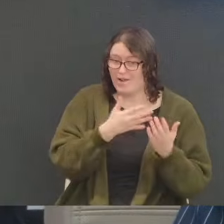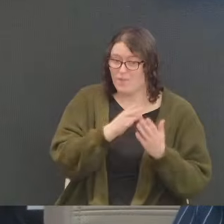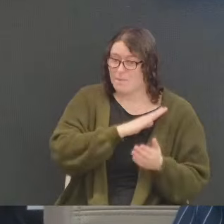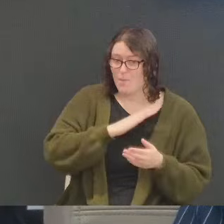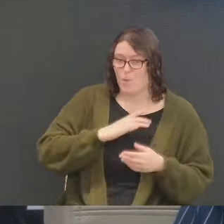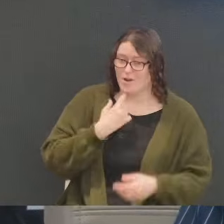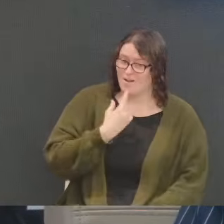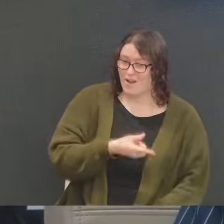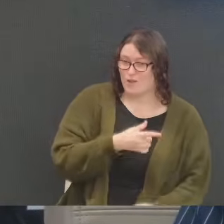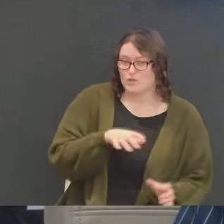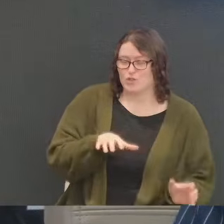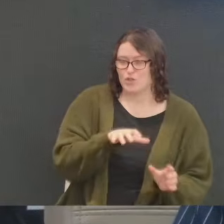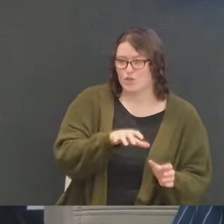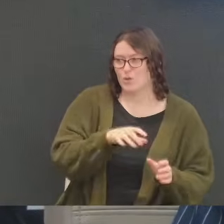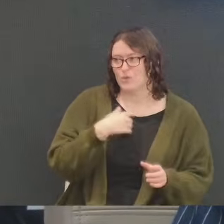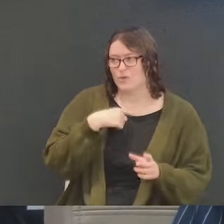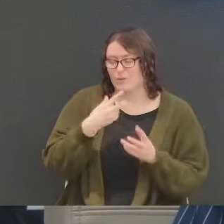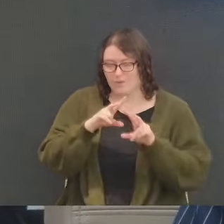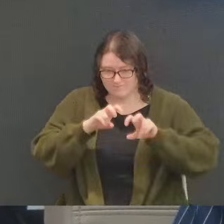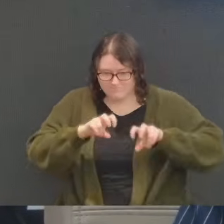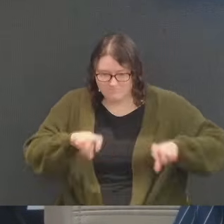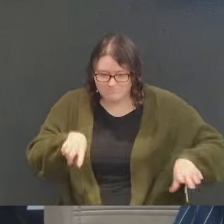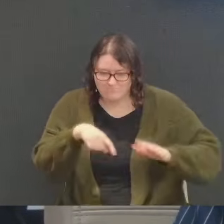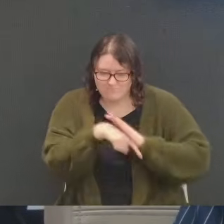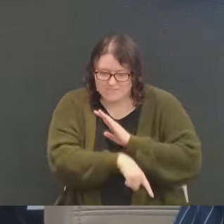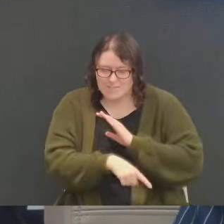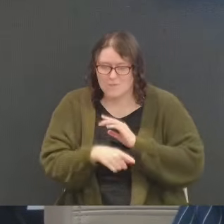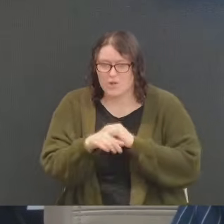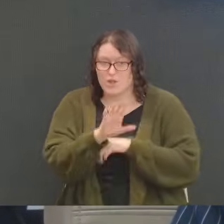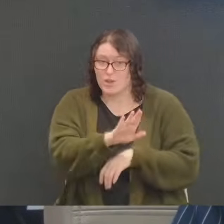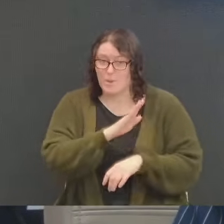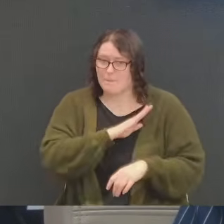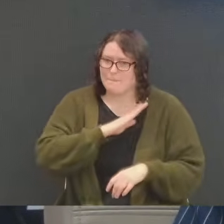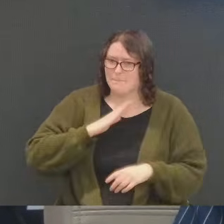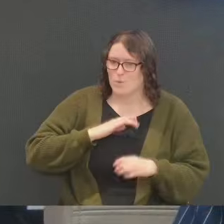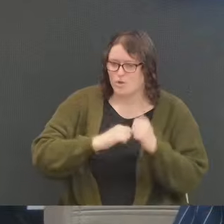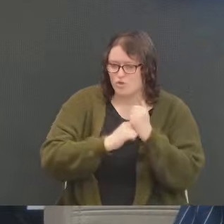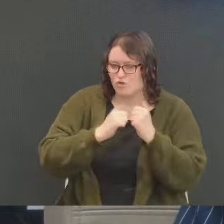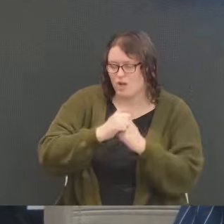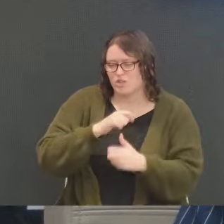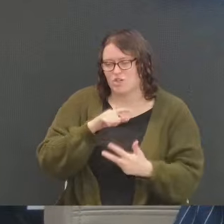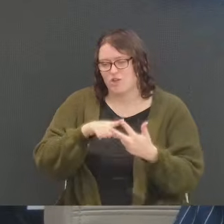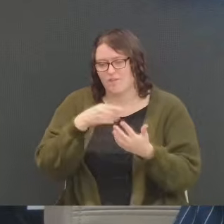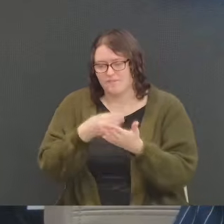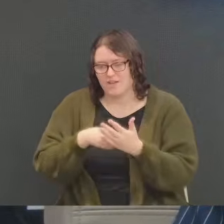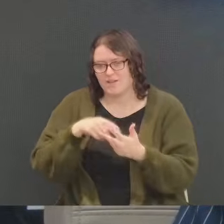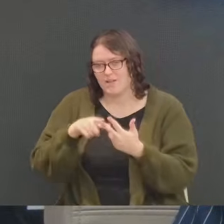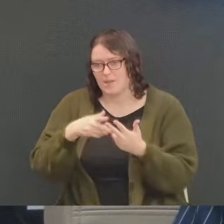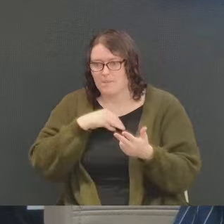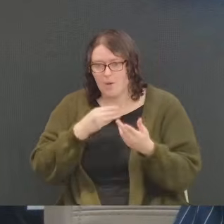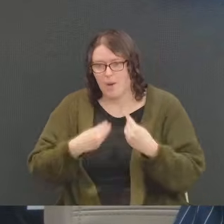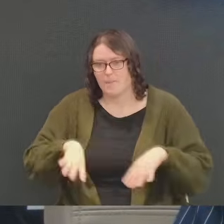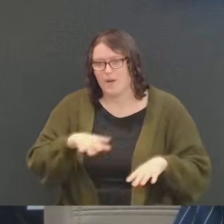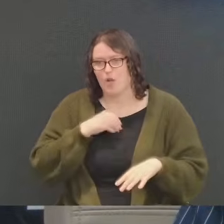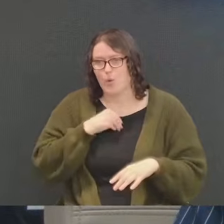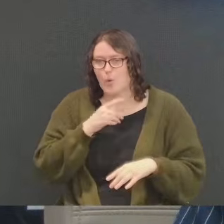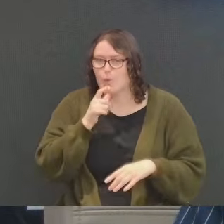deeper into the Board, the funding, the property ownership, so I have a clear understanding of how